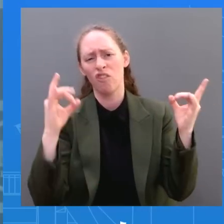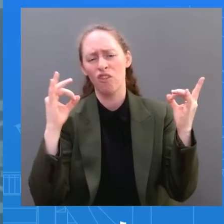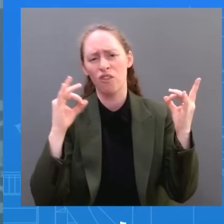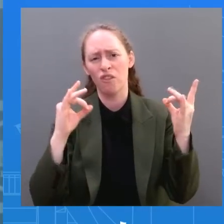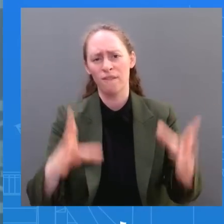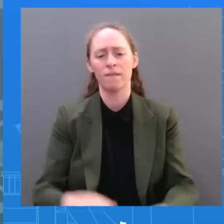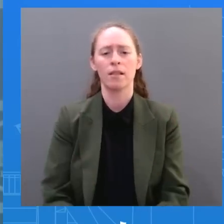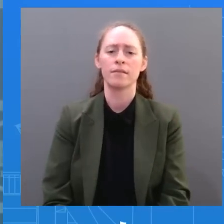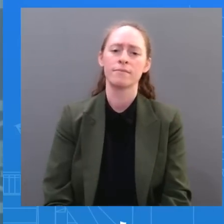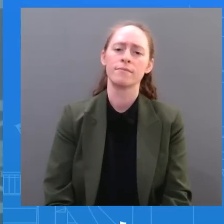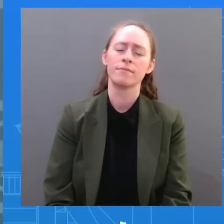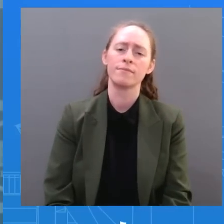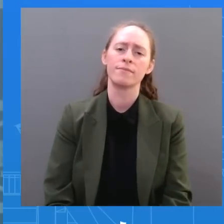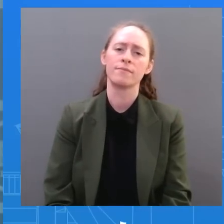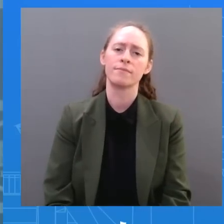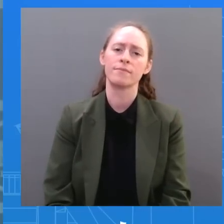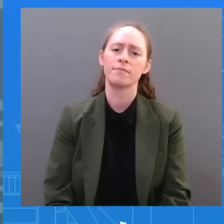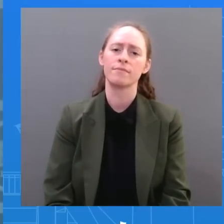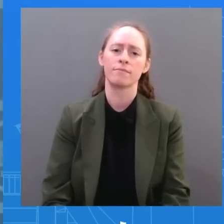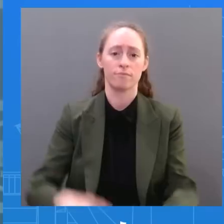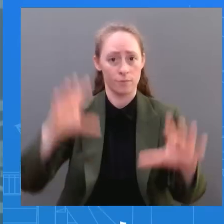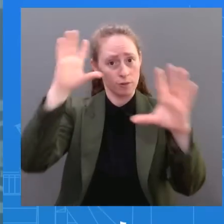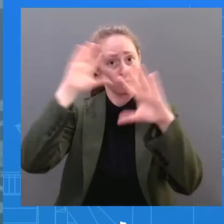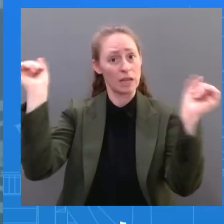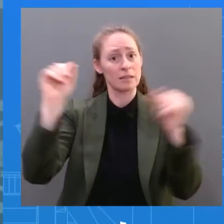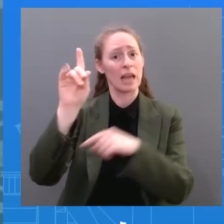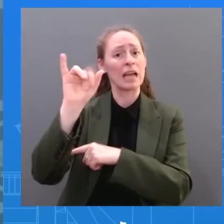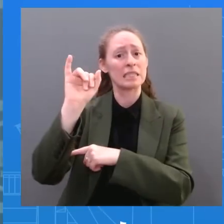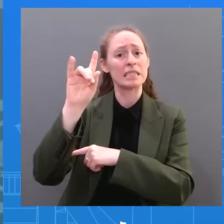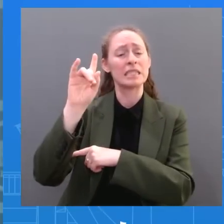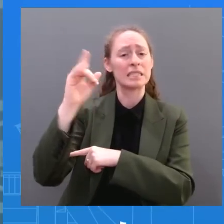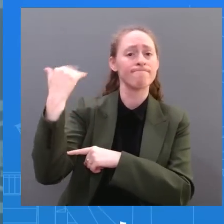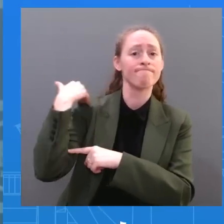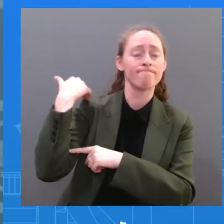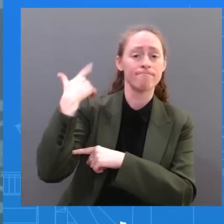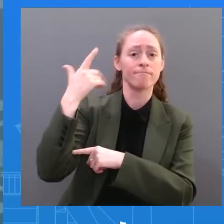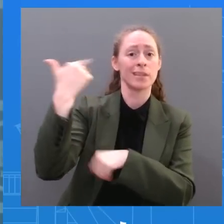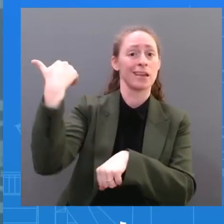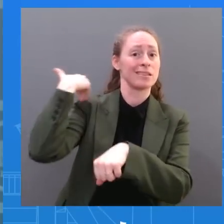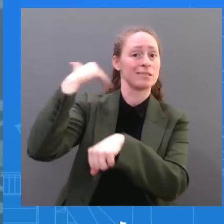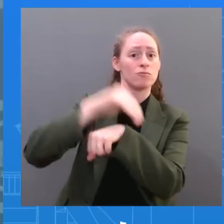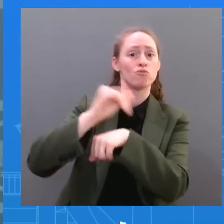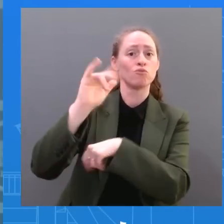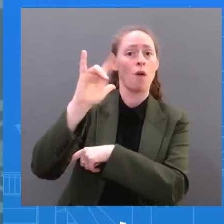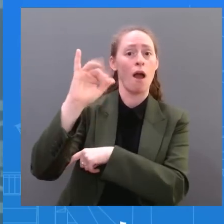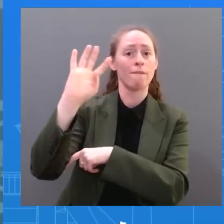and laying out how he and the First Lady saw the tragedy, and he even had a moment of silence.